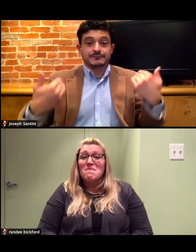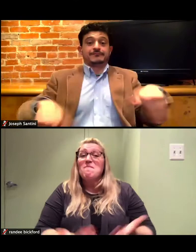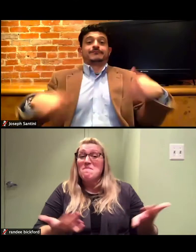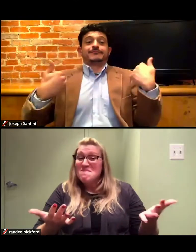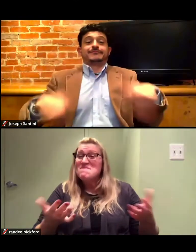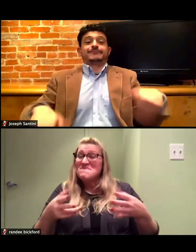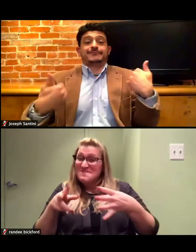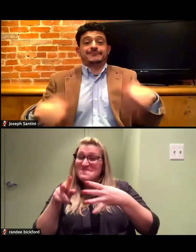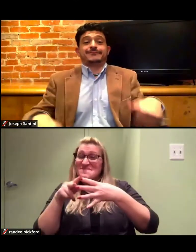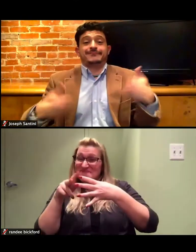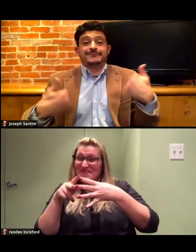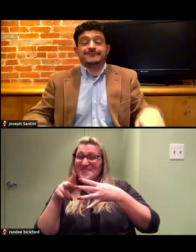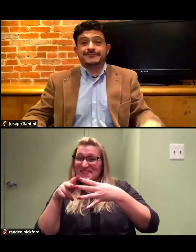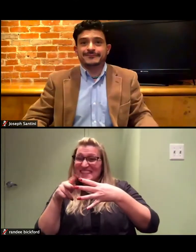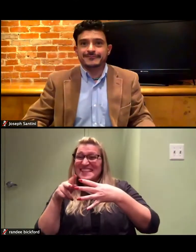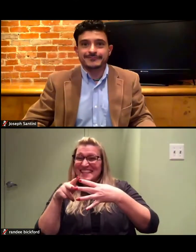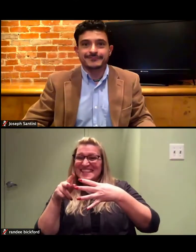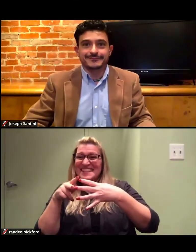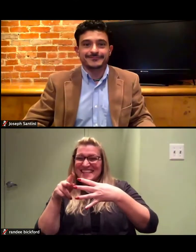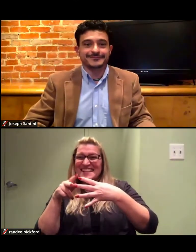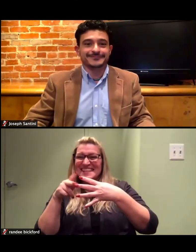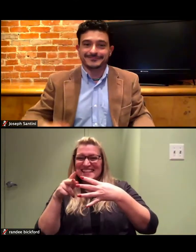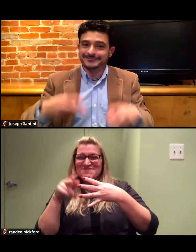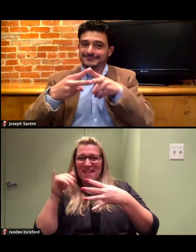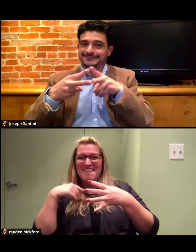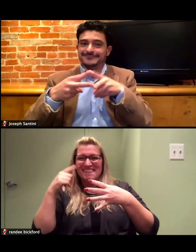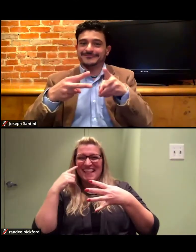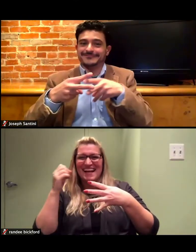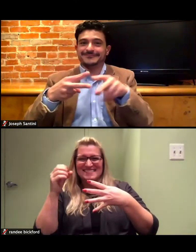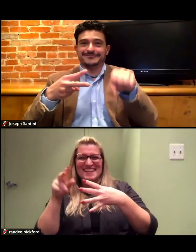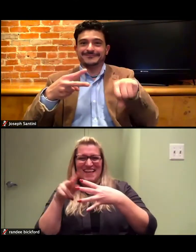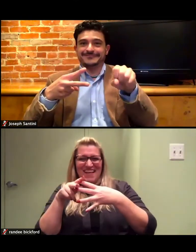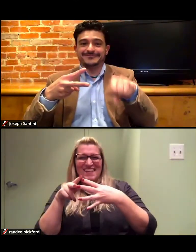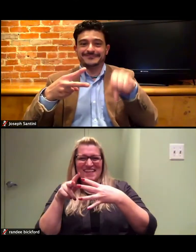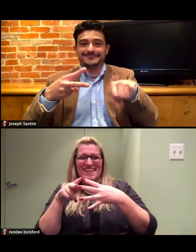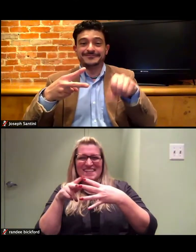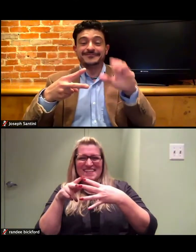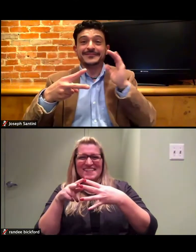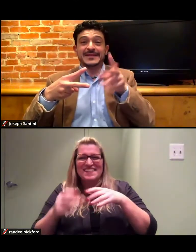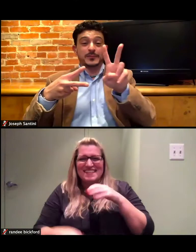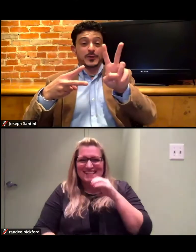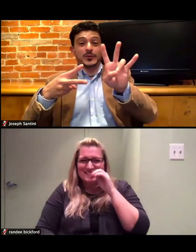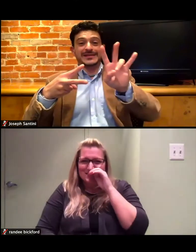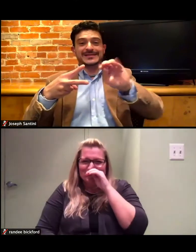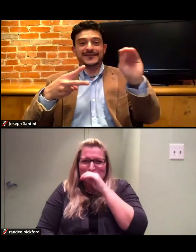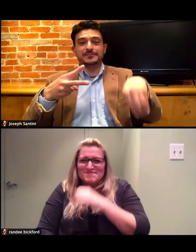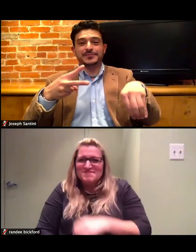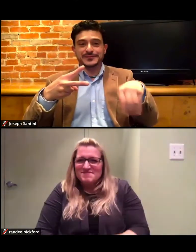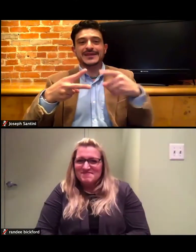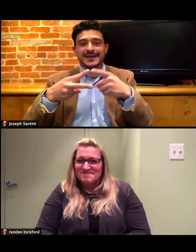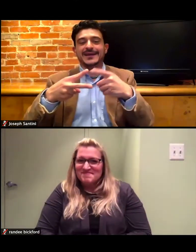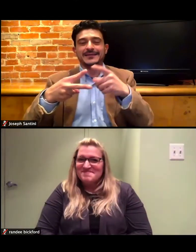And now we can see the results, look at that. Teachers highly outweigh, parents.